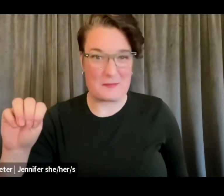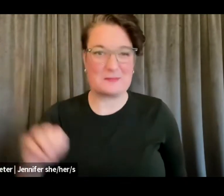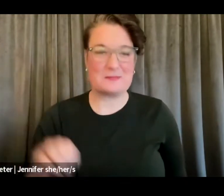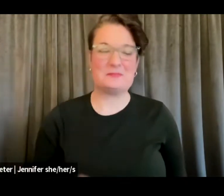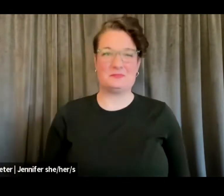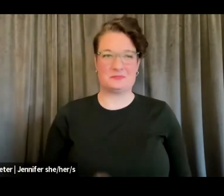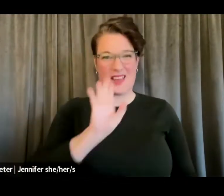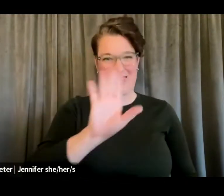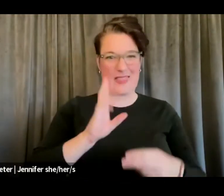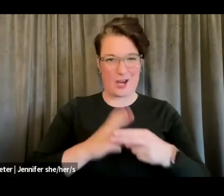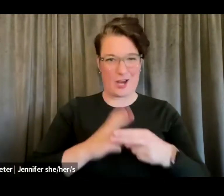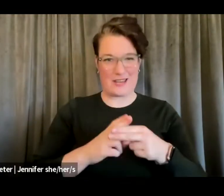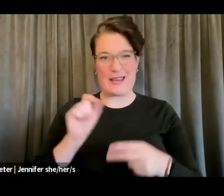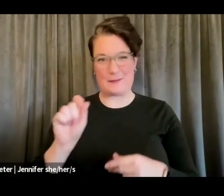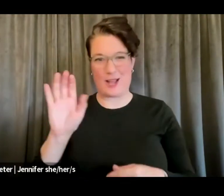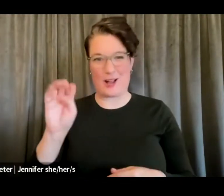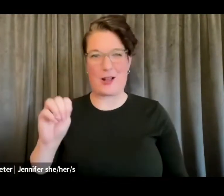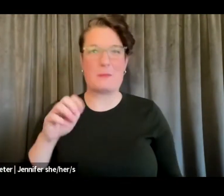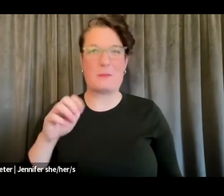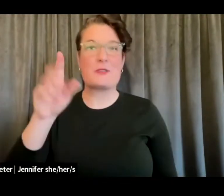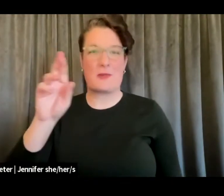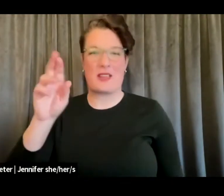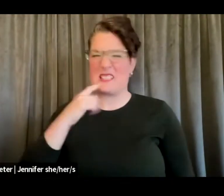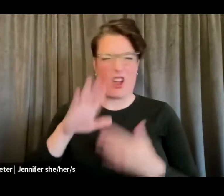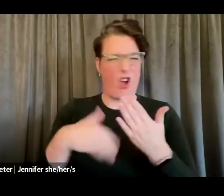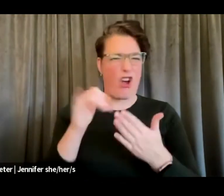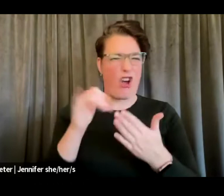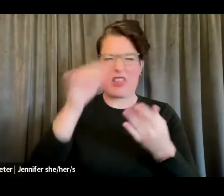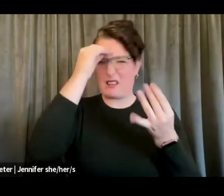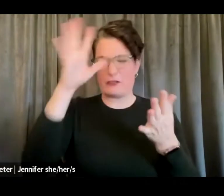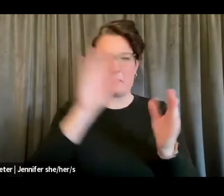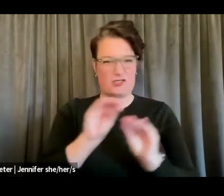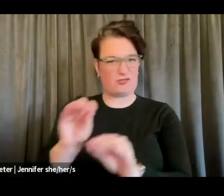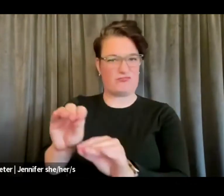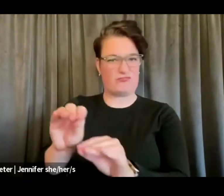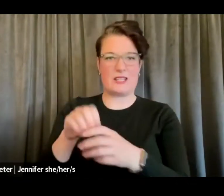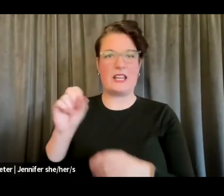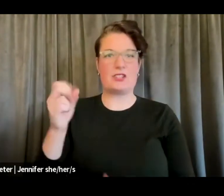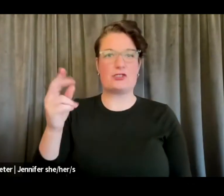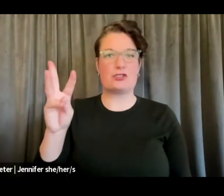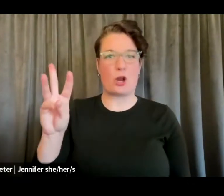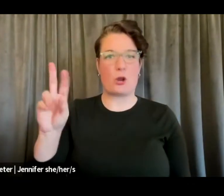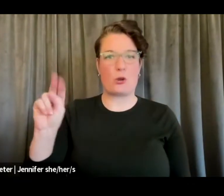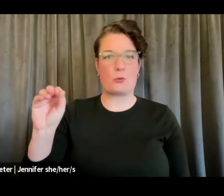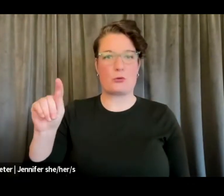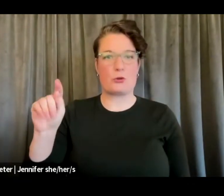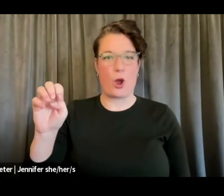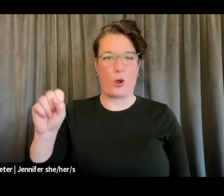And we're going to put all that stuff in the show notes. So you'll have easy access to it.